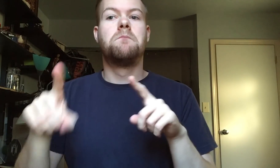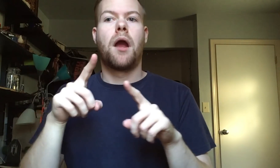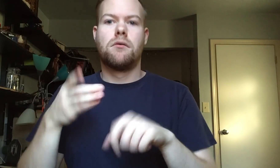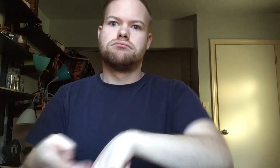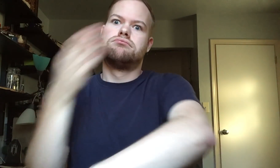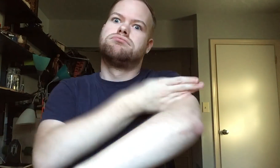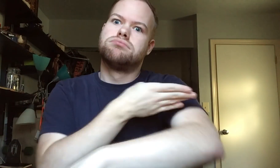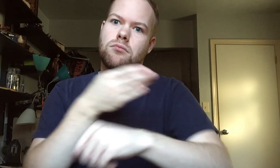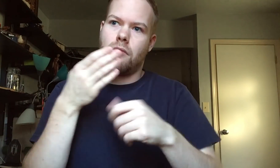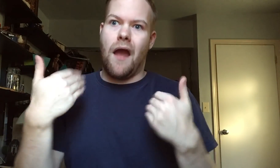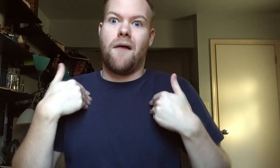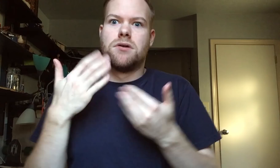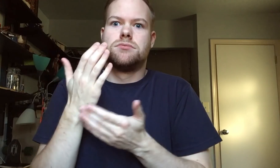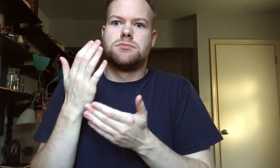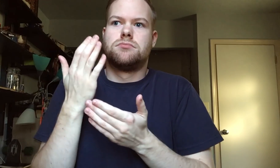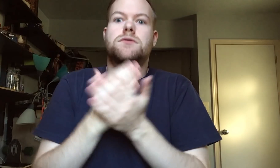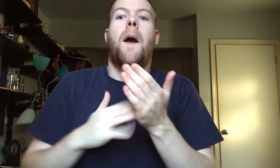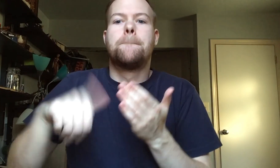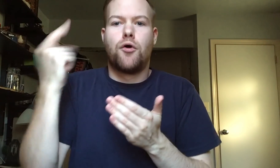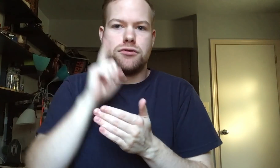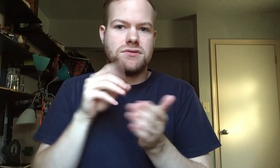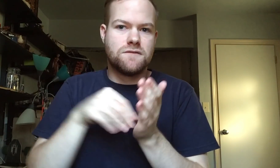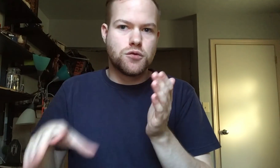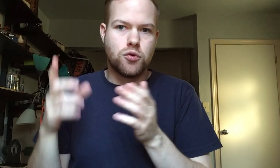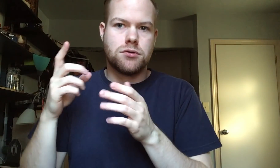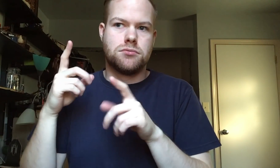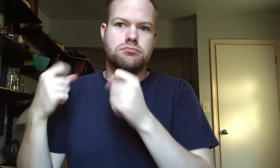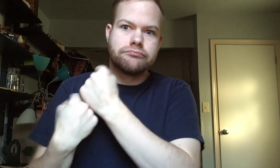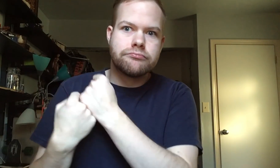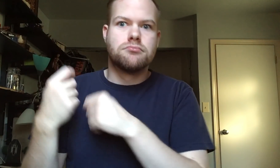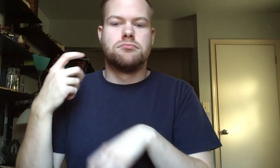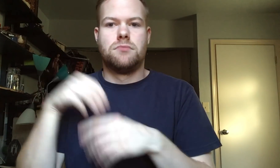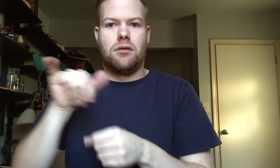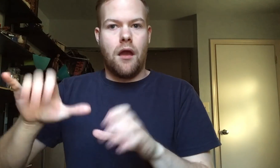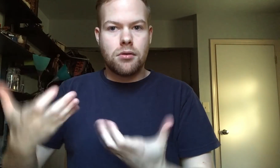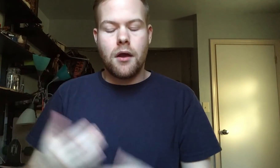but it was a big improvement, having some other deaf students supporting me in that class.